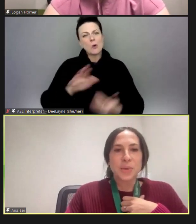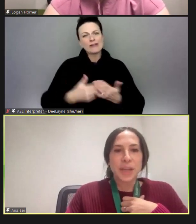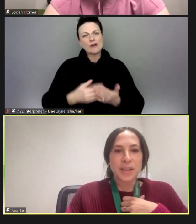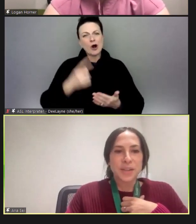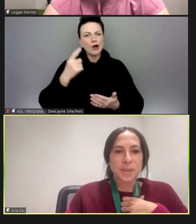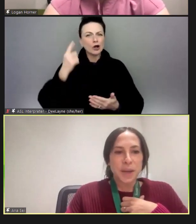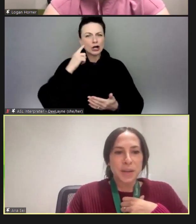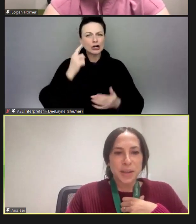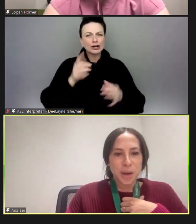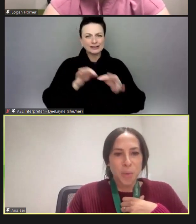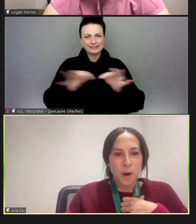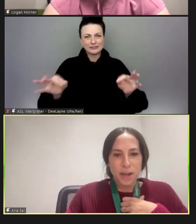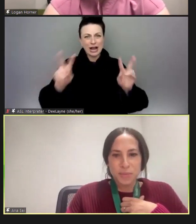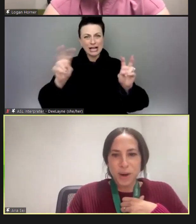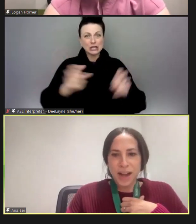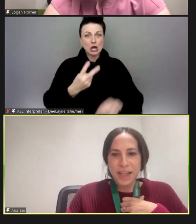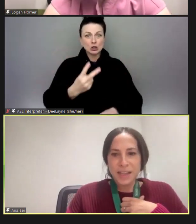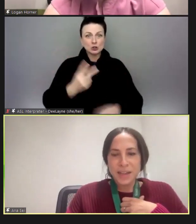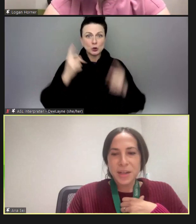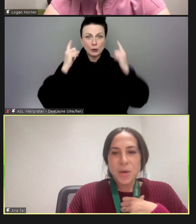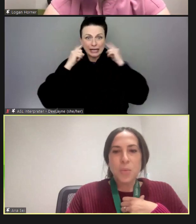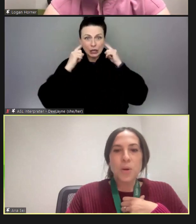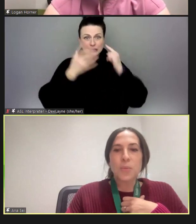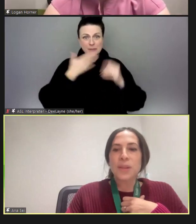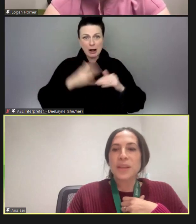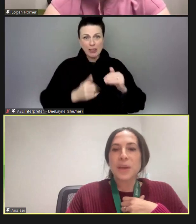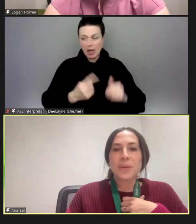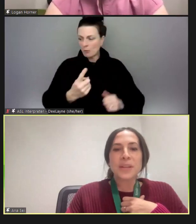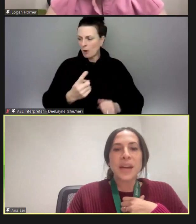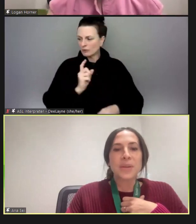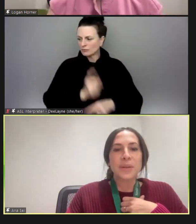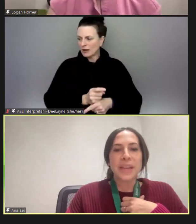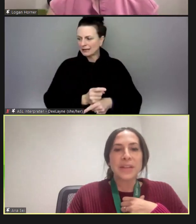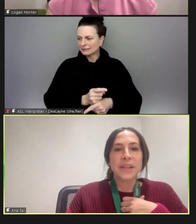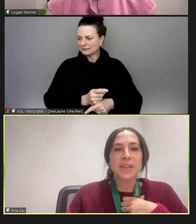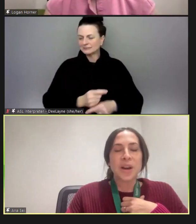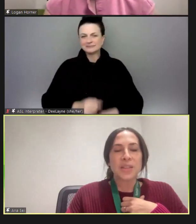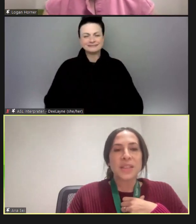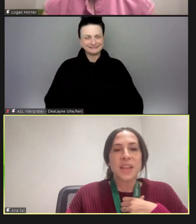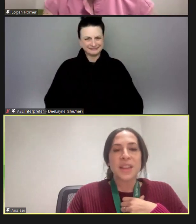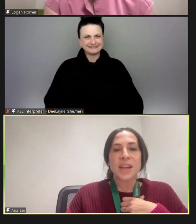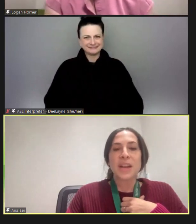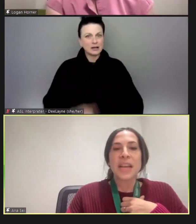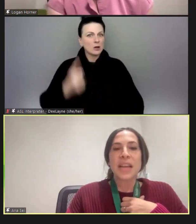ears are better than one right well with